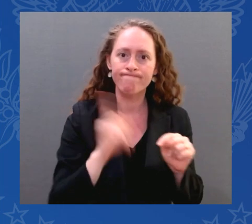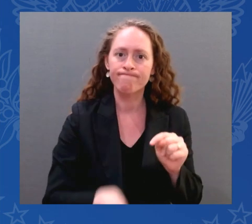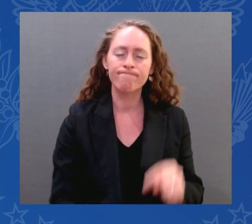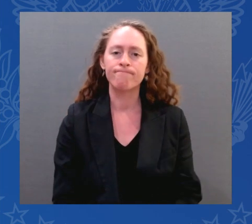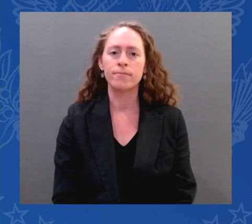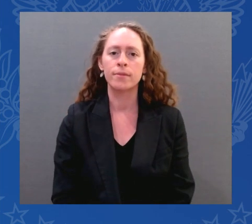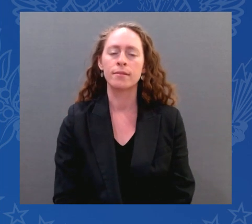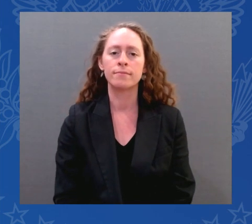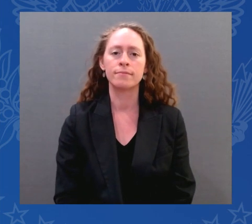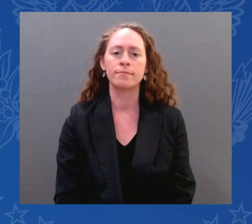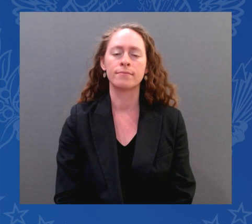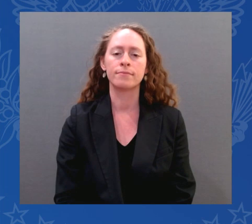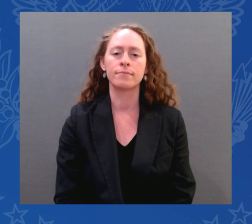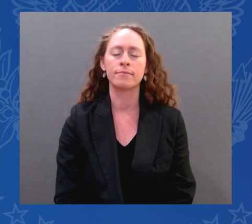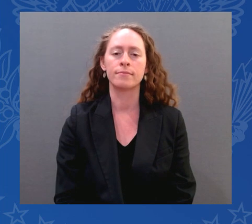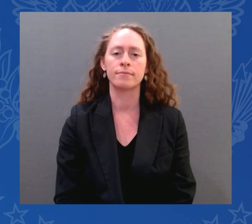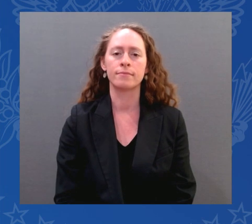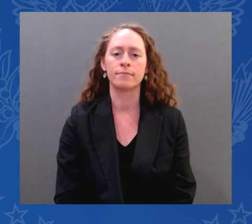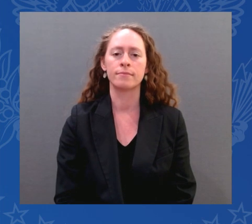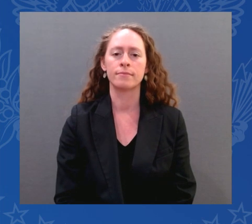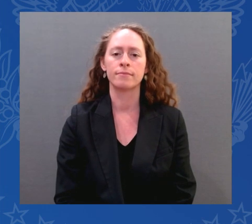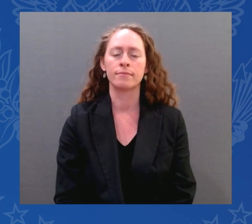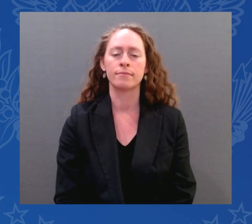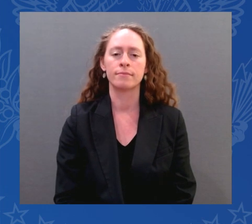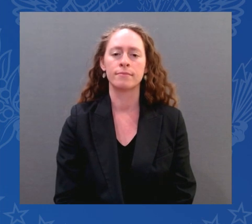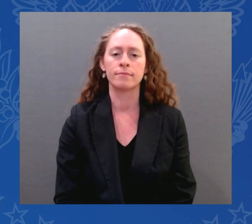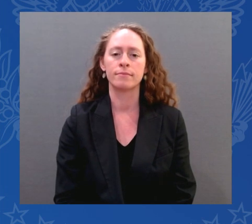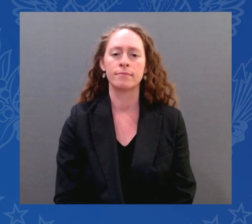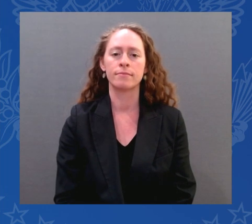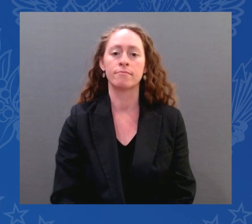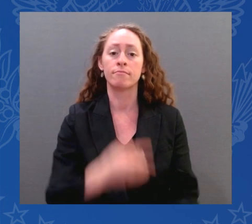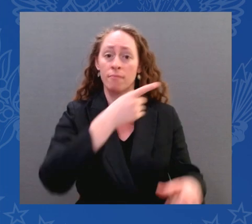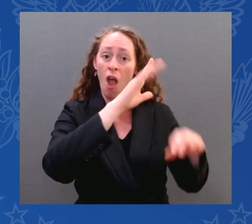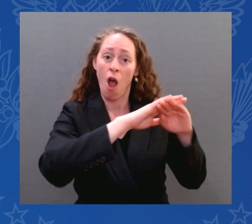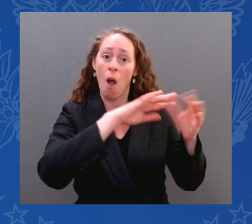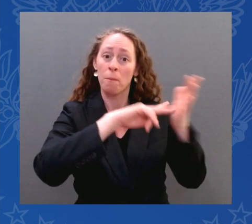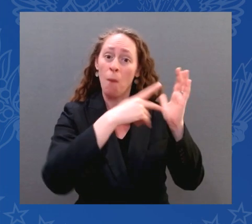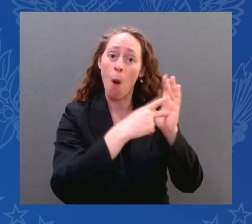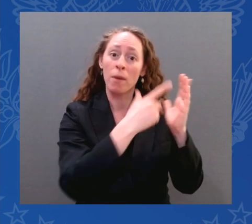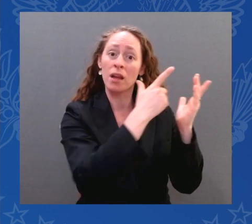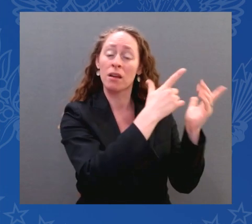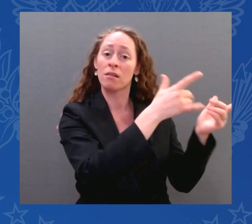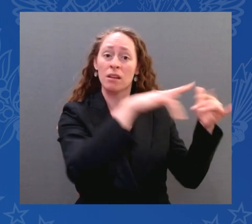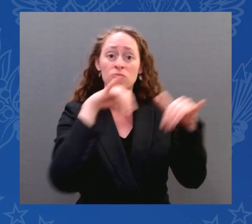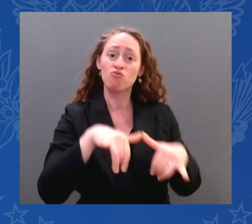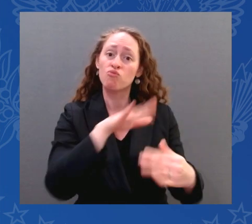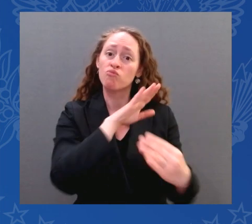many other companies have suffered those losses too. And our consumers are paying the price for it.